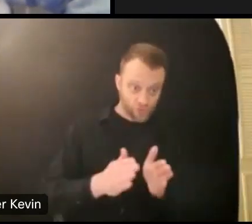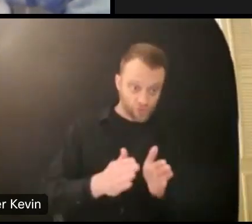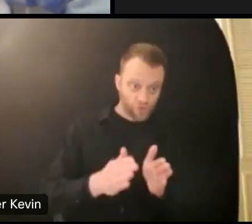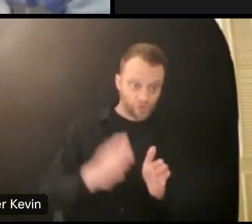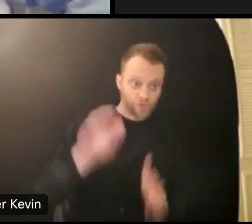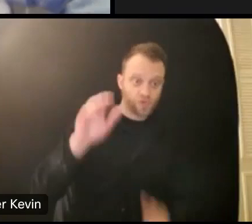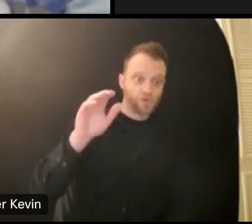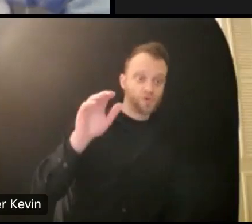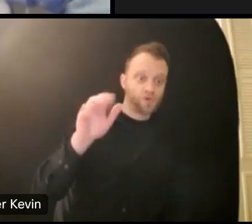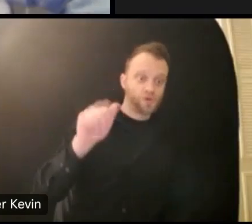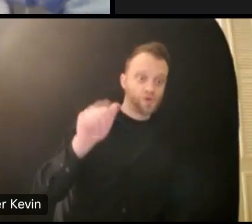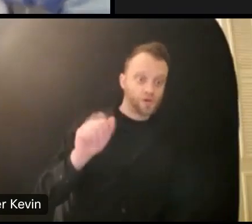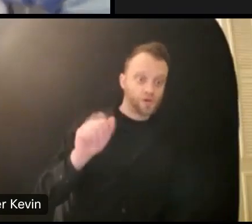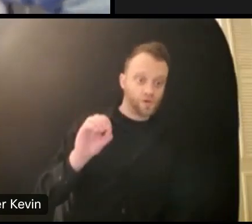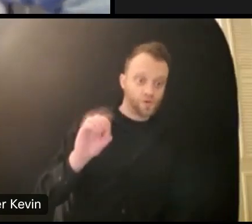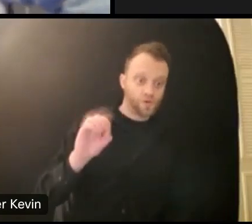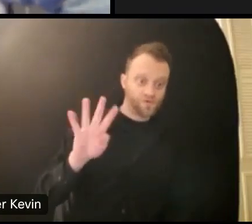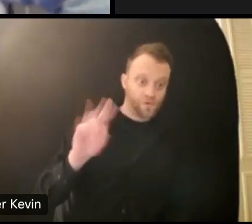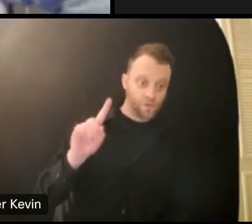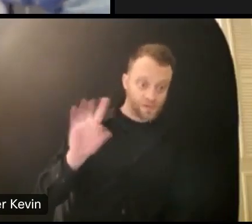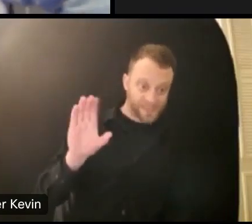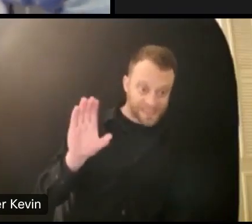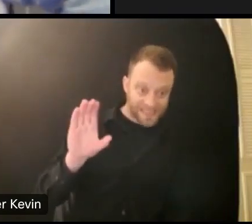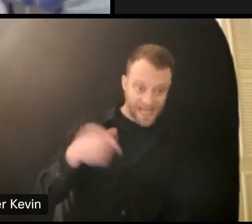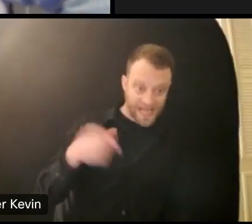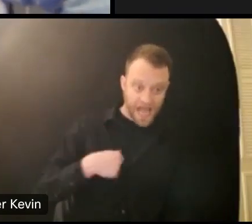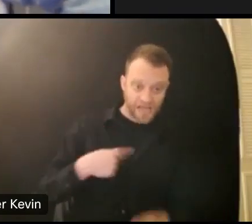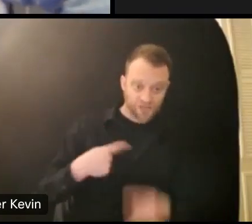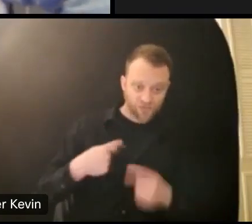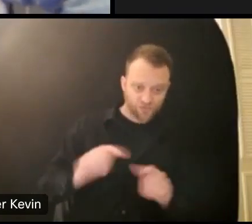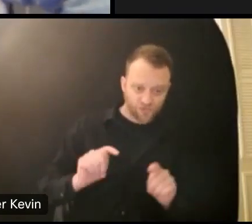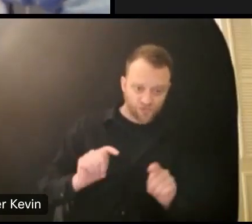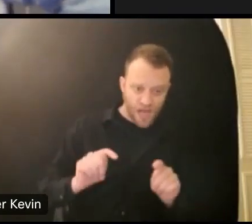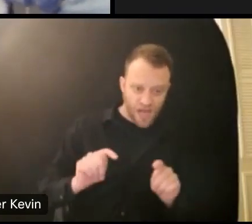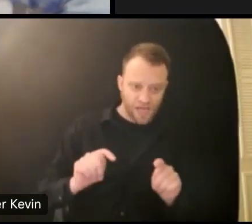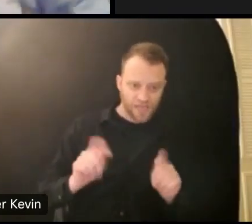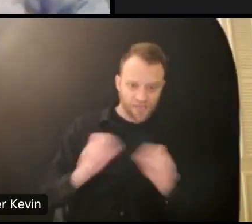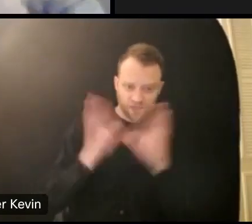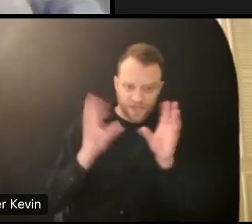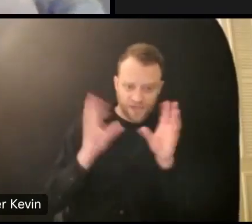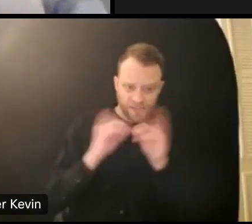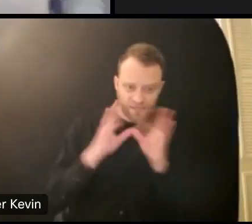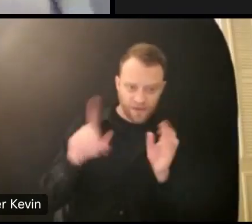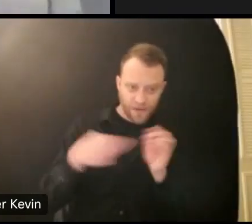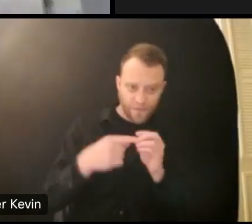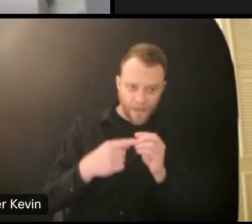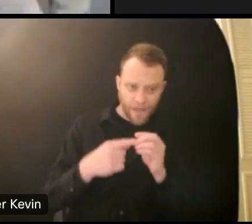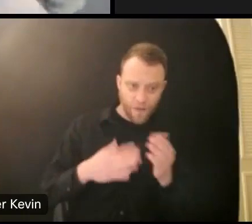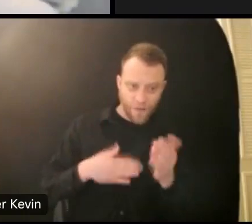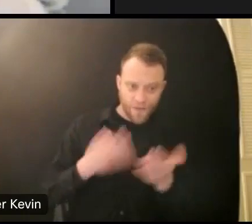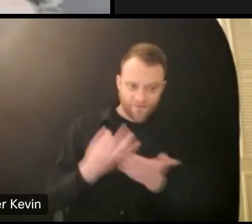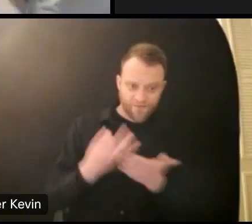as possible. But my feeling is that accountability as an ANC Commissioner is even more important and